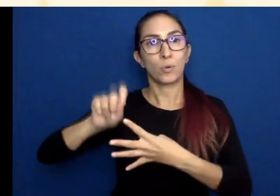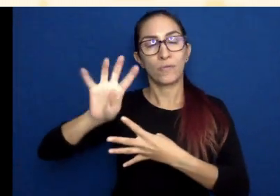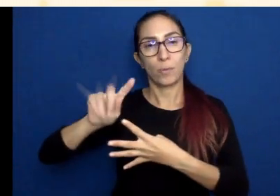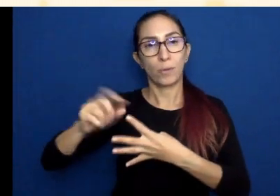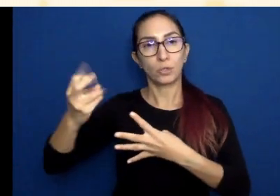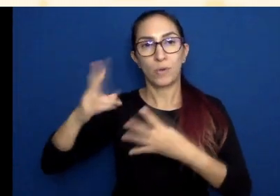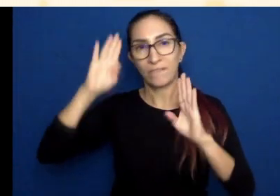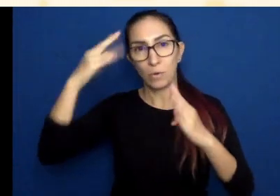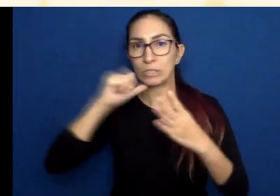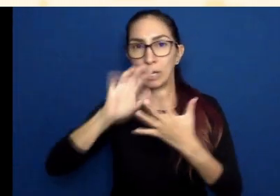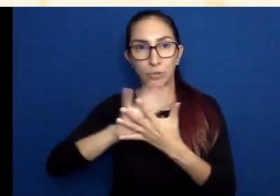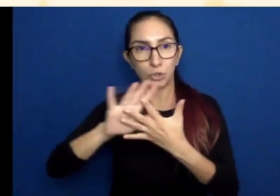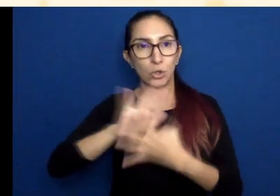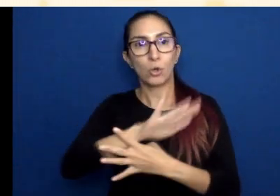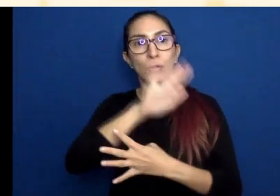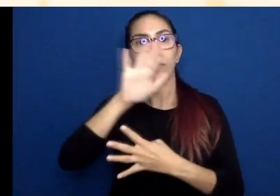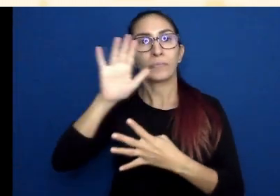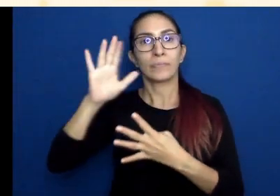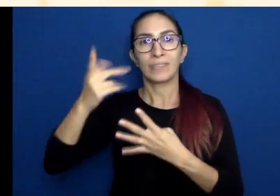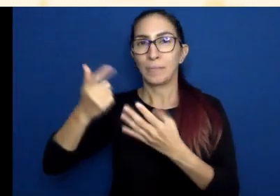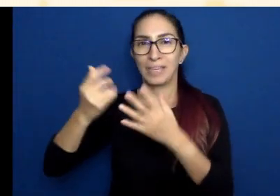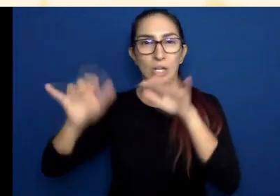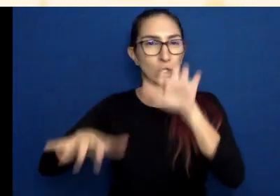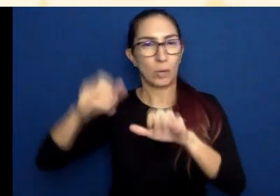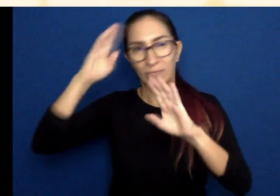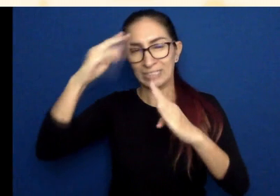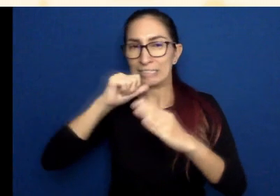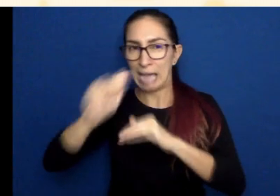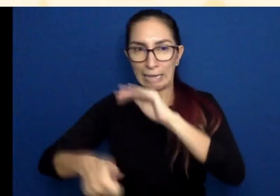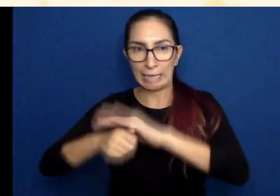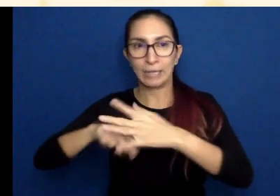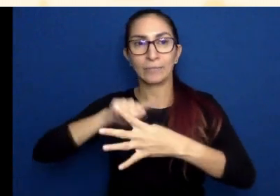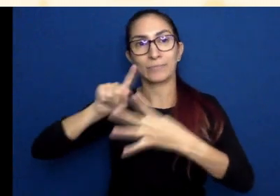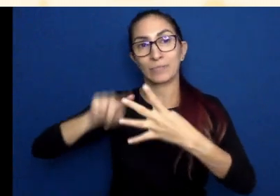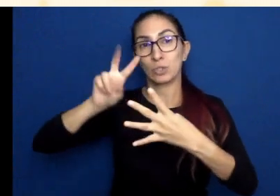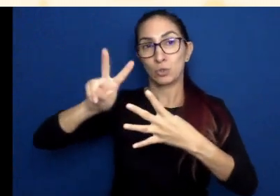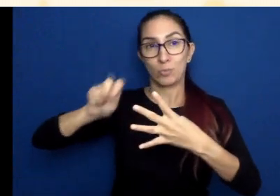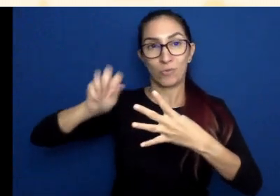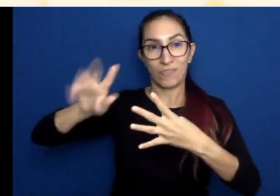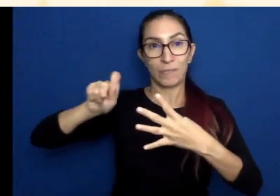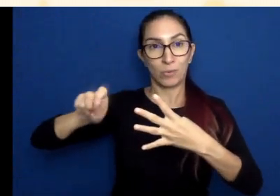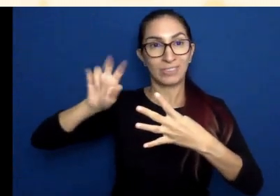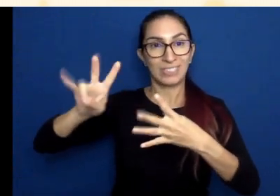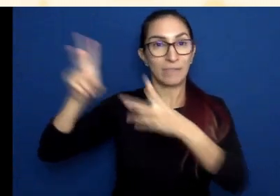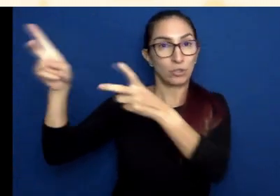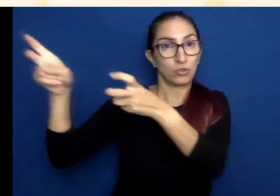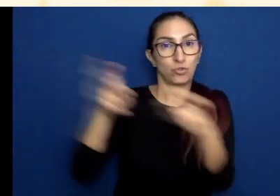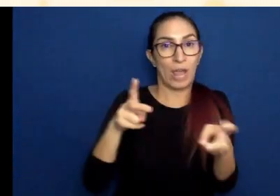The current keyboard focus is not hidden. 2.5.7, dragging movements. dragging as an accessible alternative.